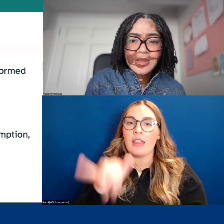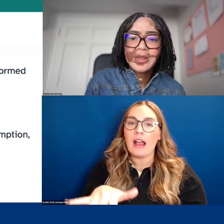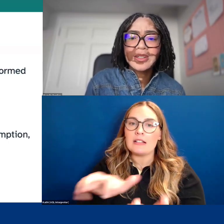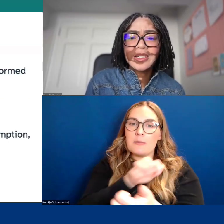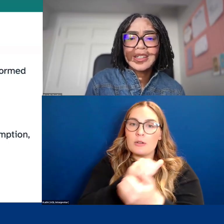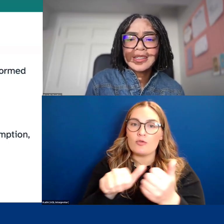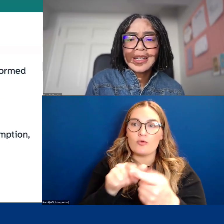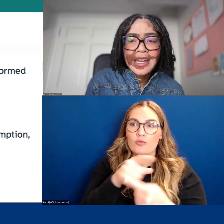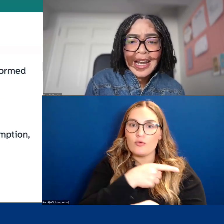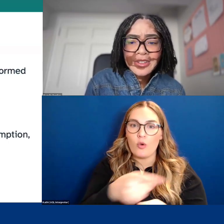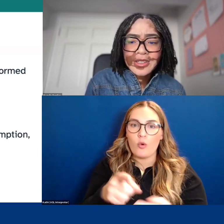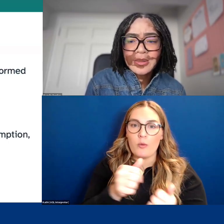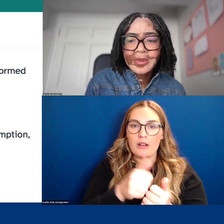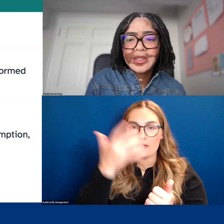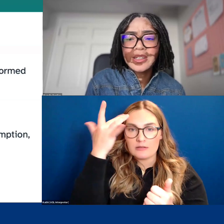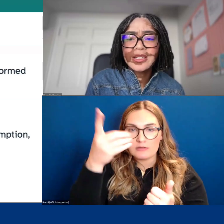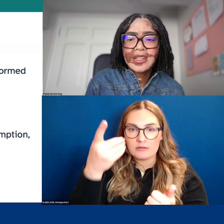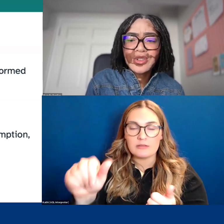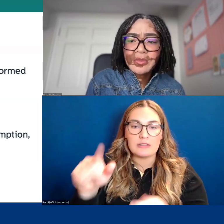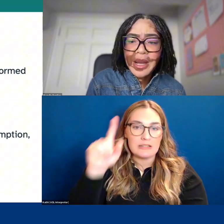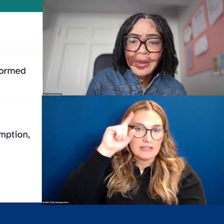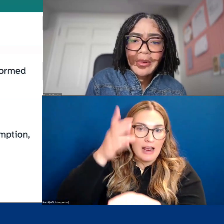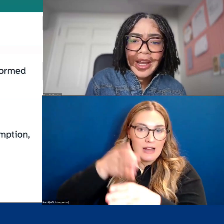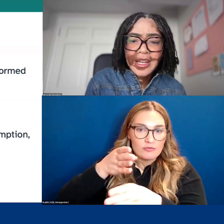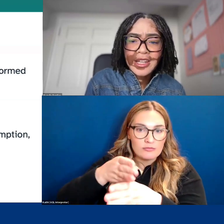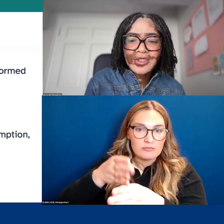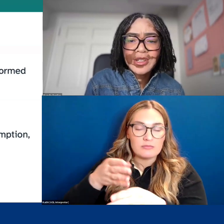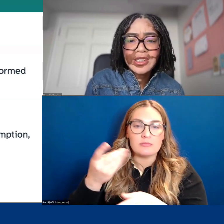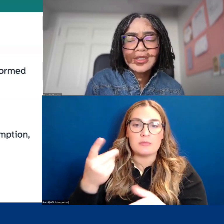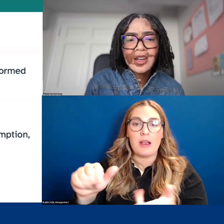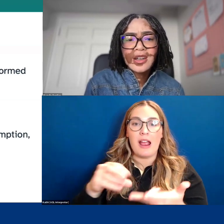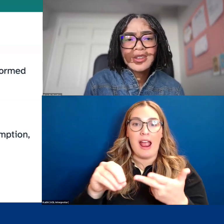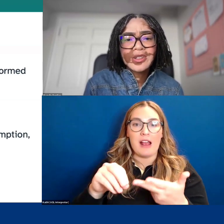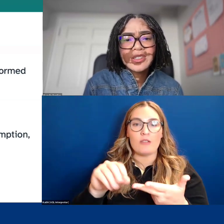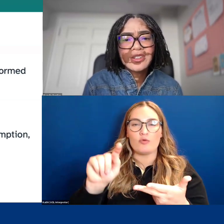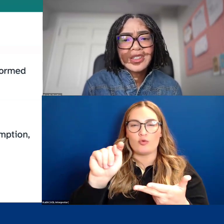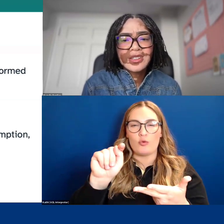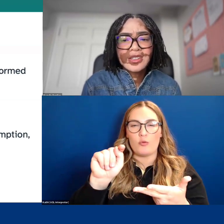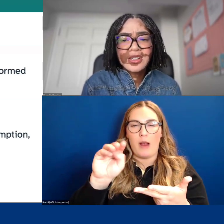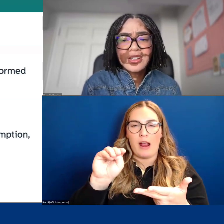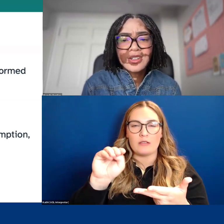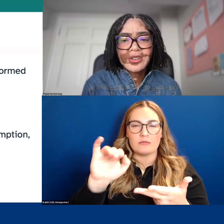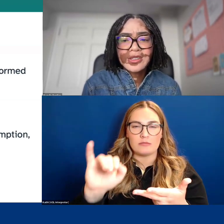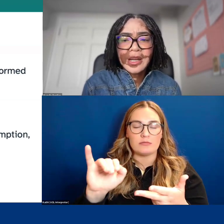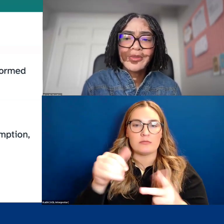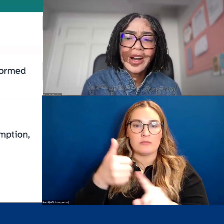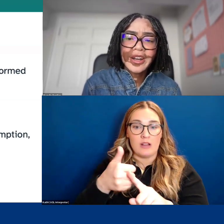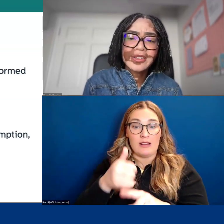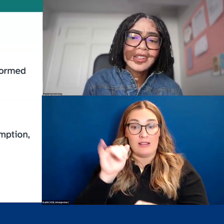disabilities, psychiatric disabilities, and traumatic brain injuries. The research consistently shows that providers